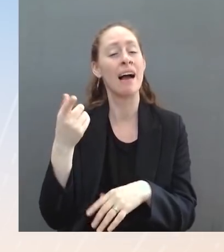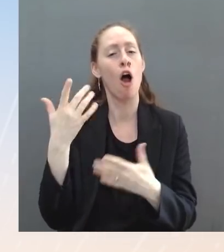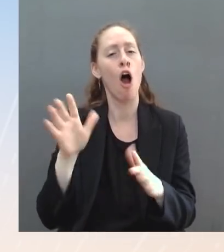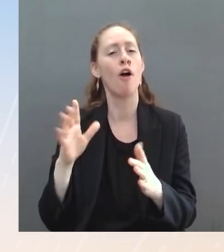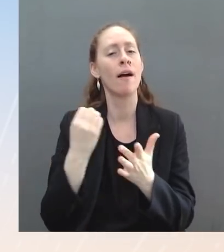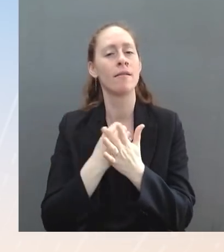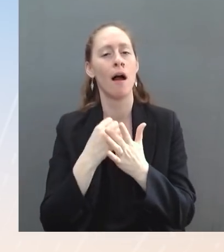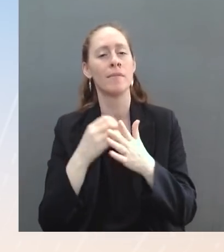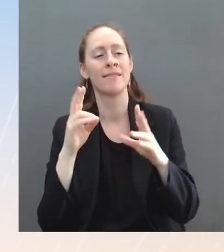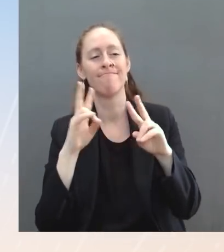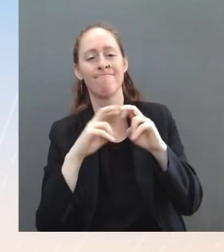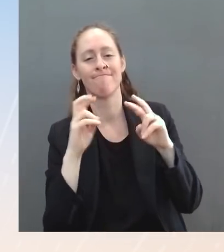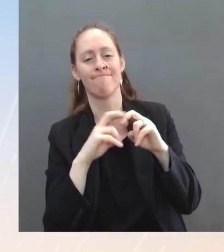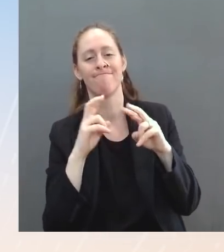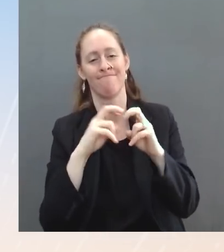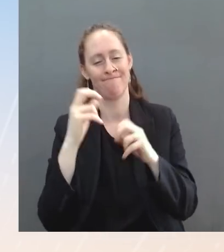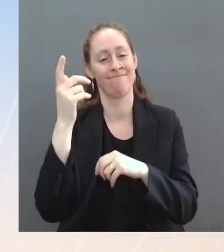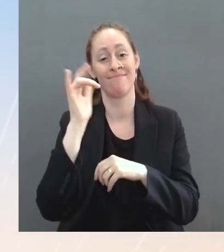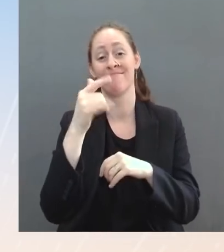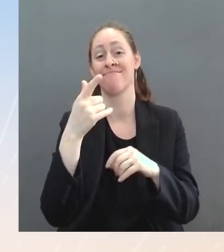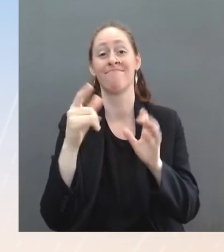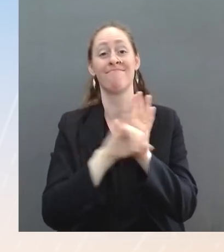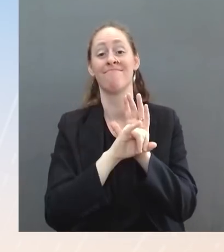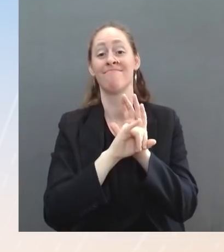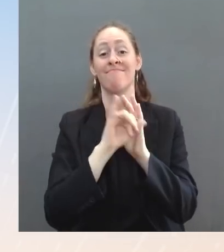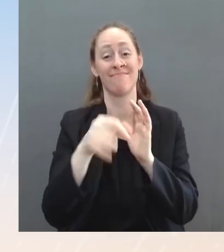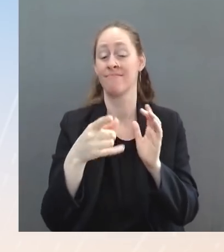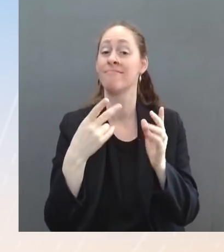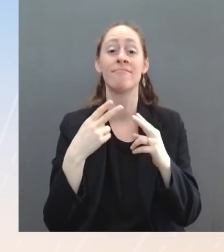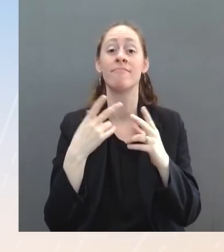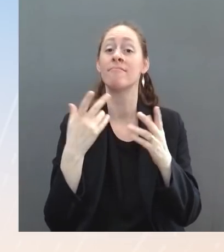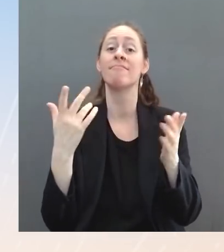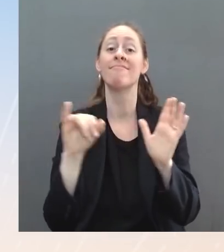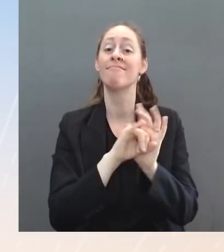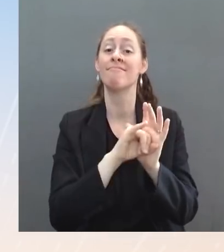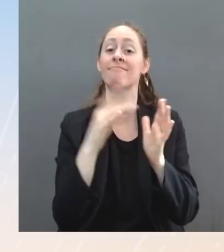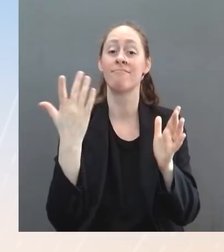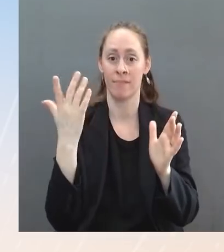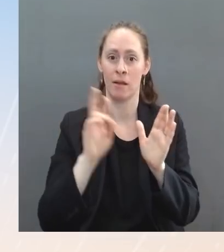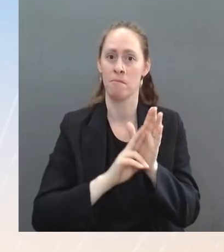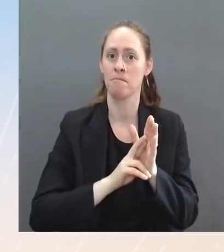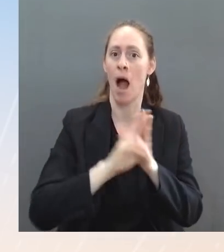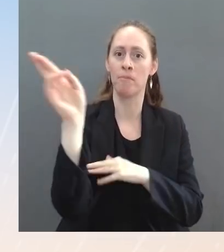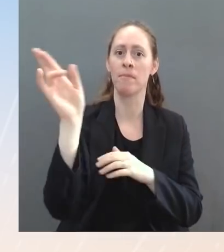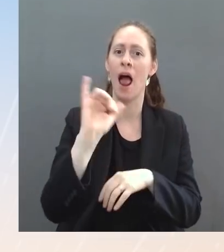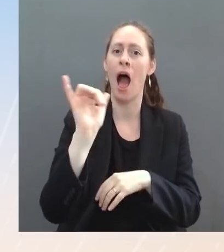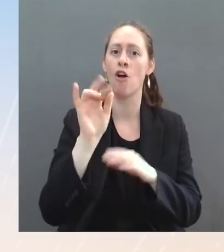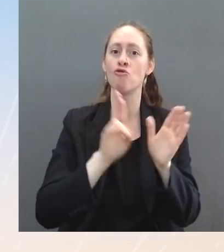it reflects an efficient market or a competitive market. So, that -- that has been -- that has been our focus.